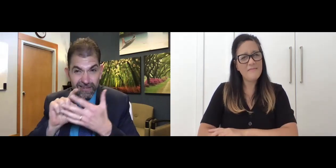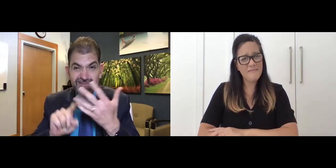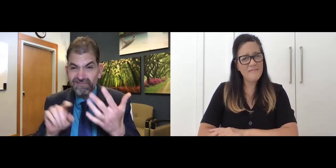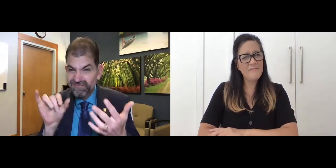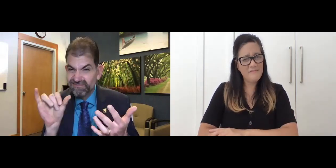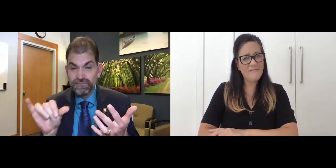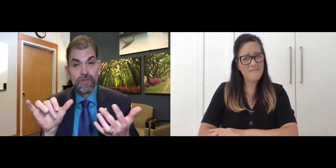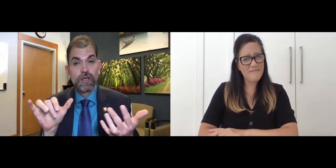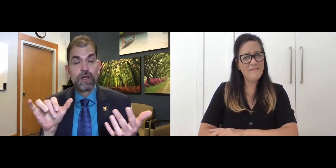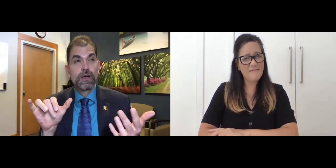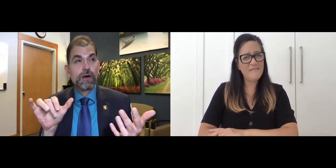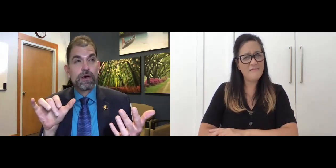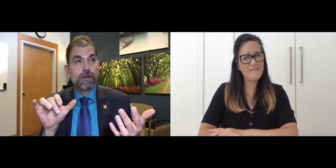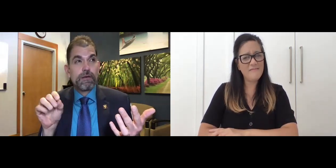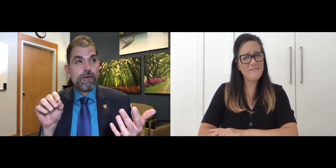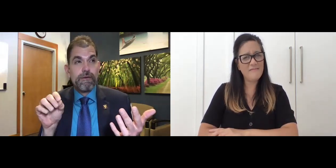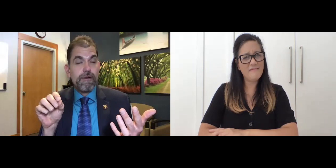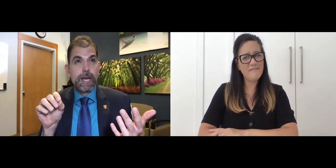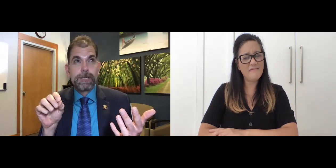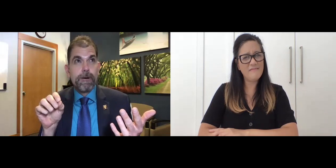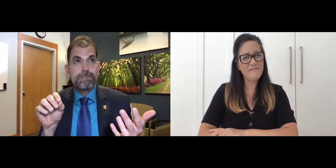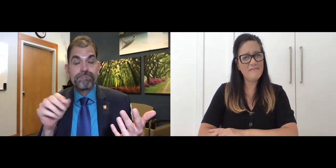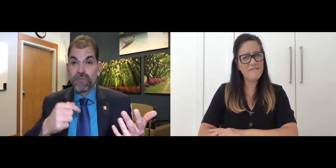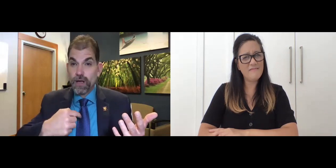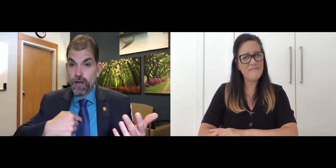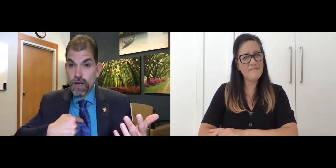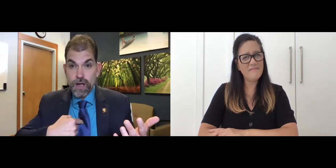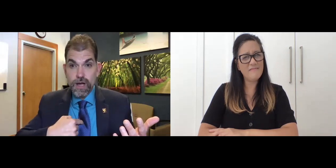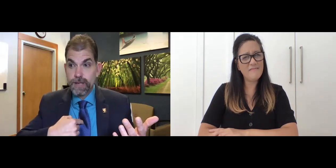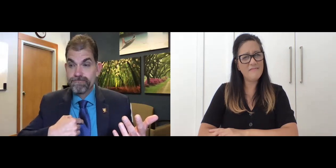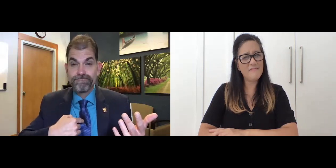among hearing students.